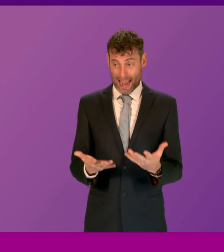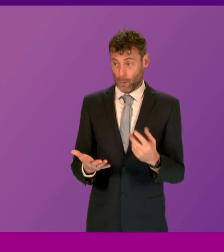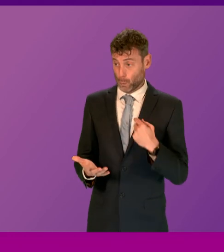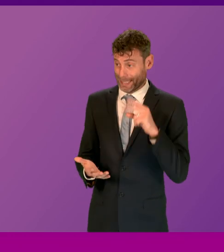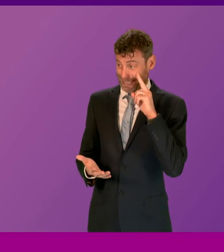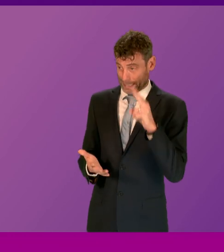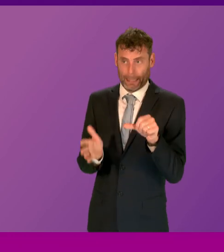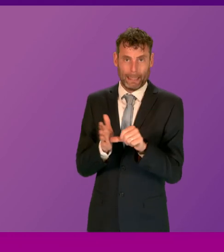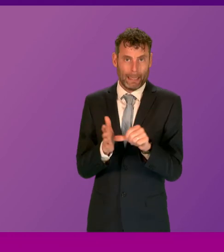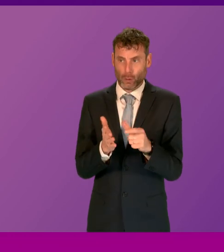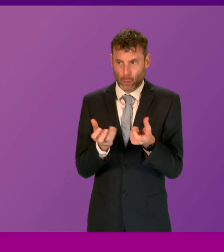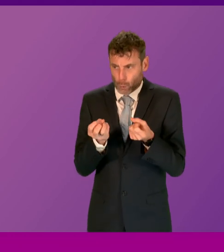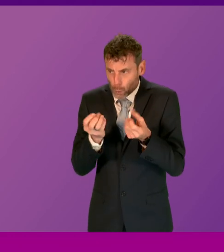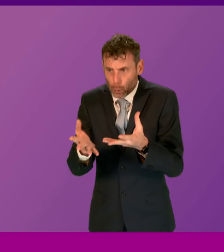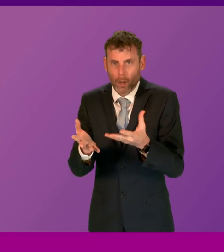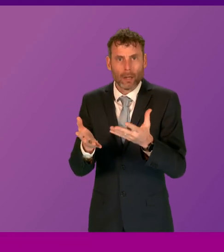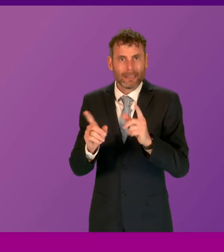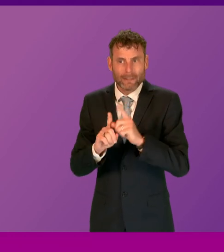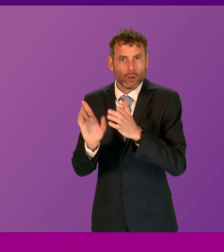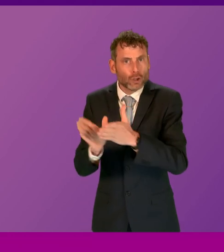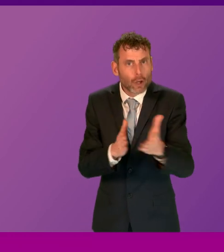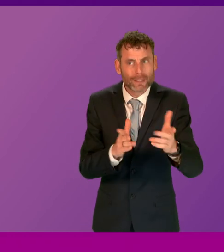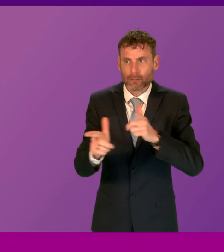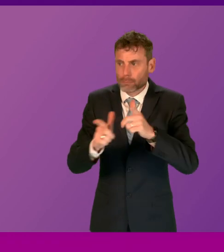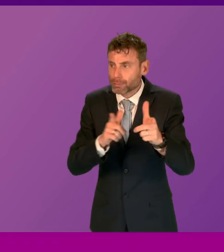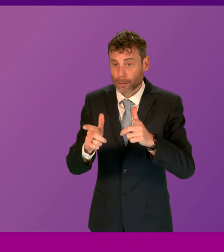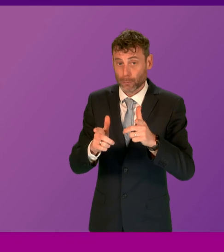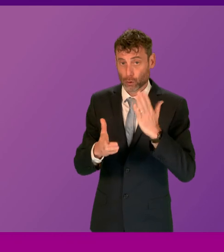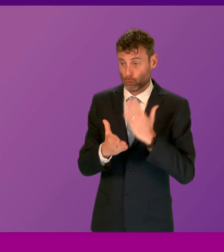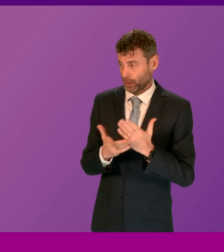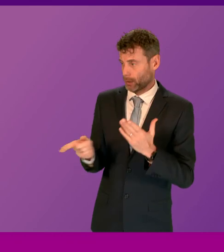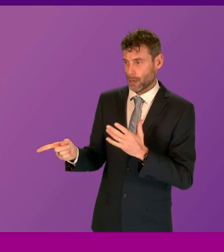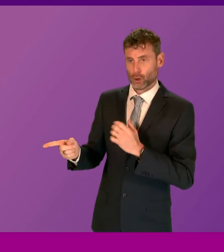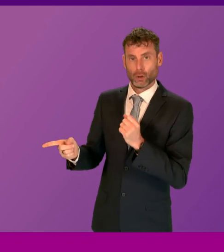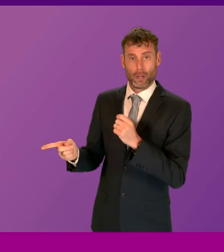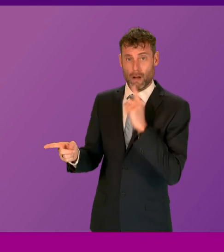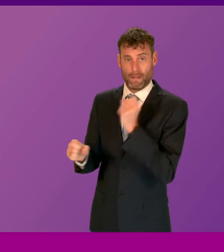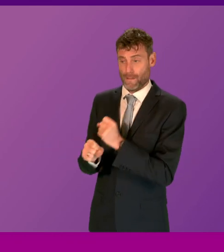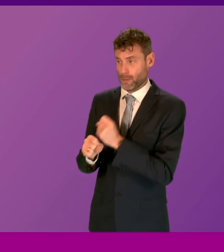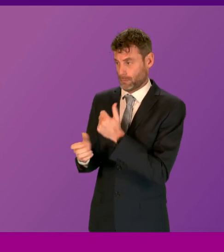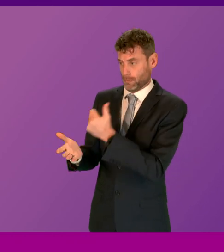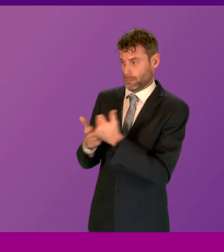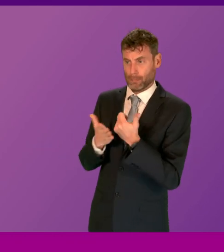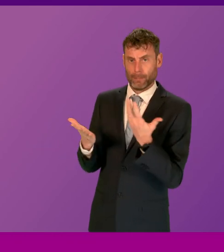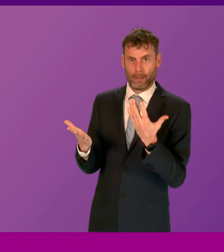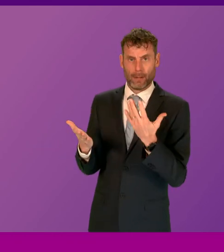of our public services by the UK Government. I thank the First Minister—